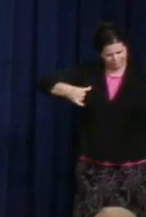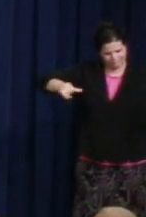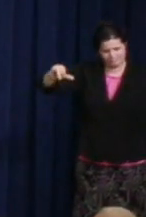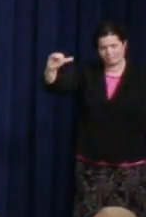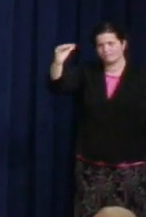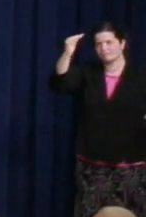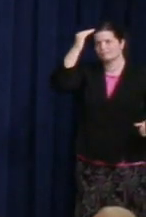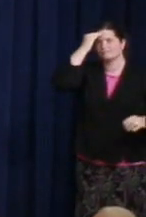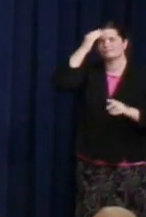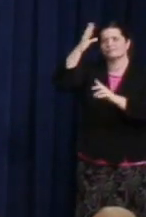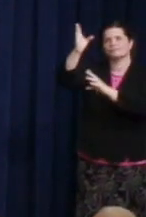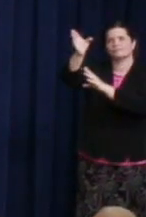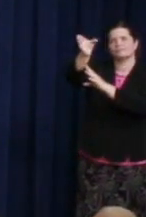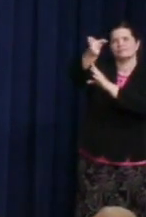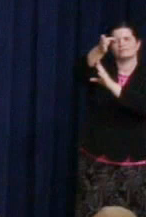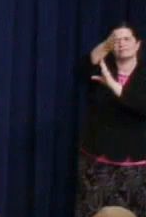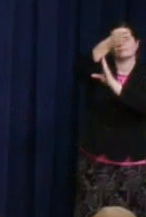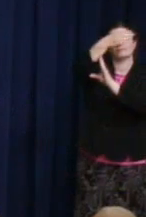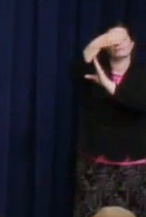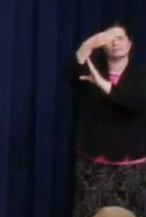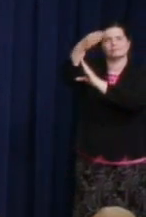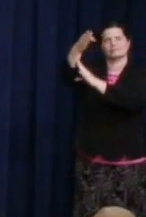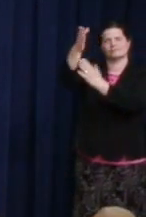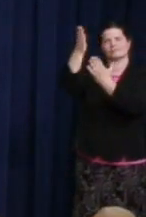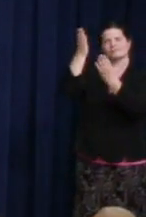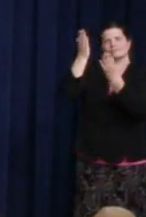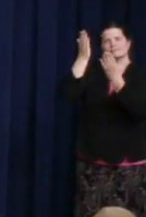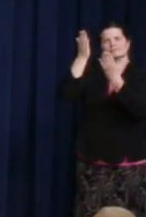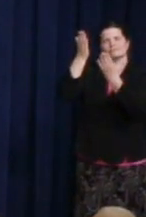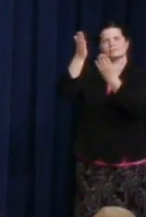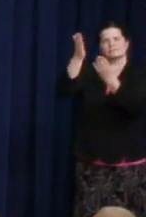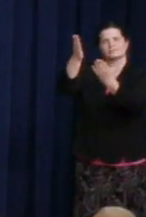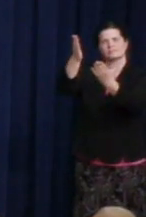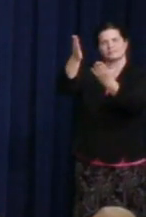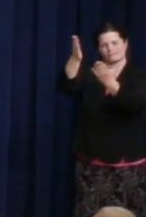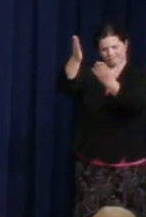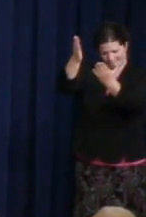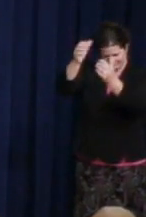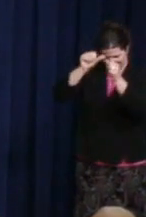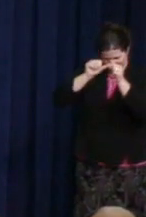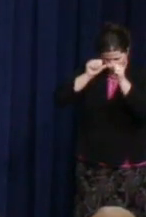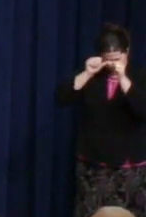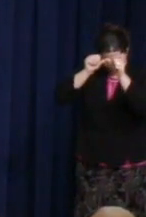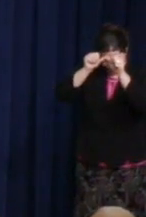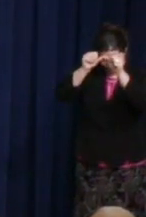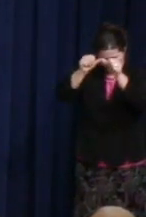gave proof through the night that our flag